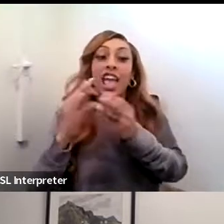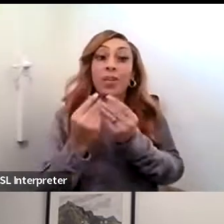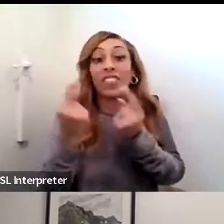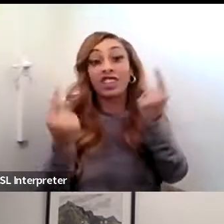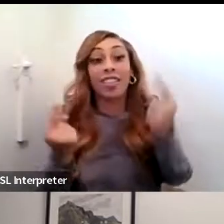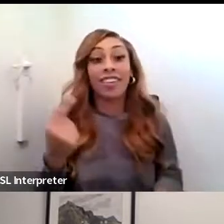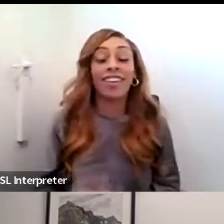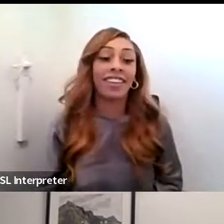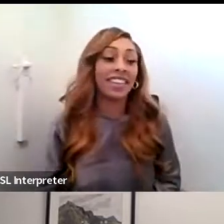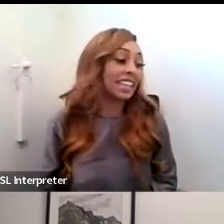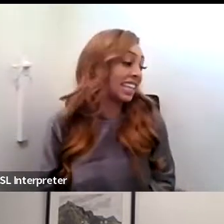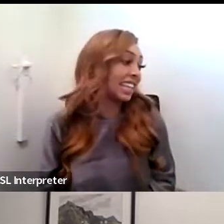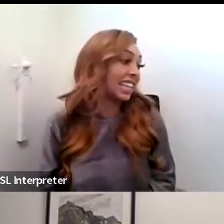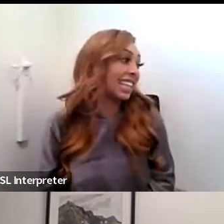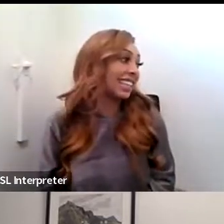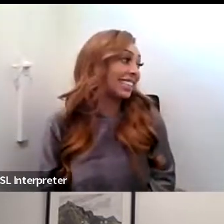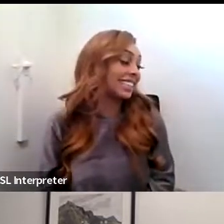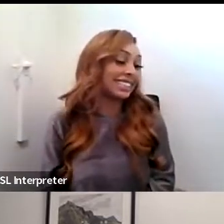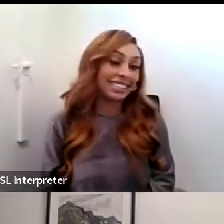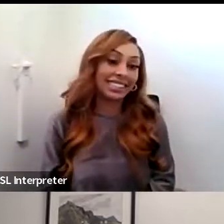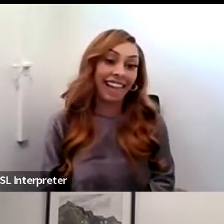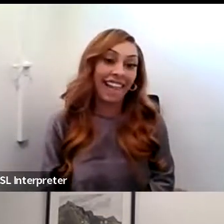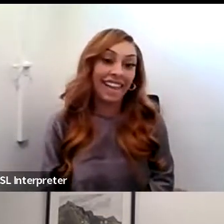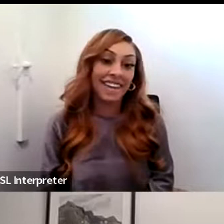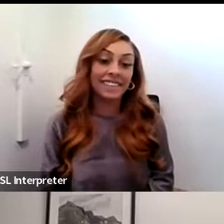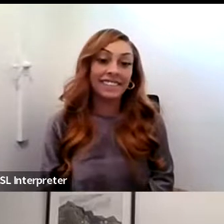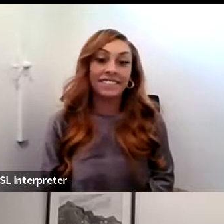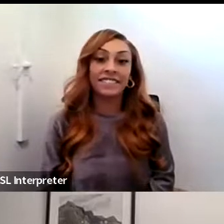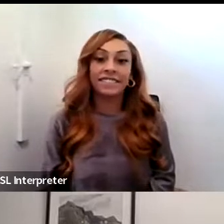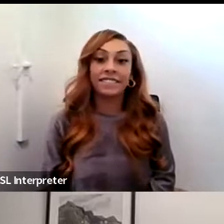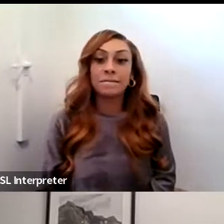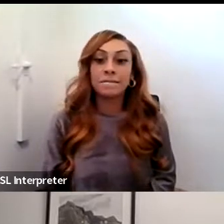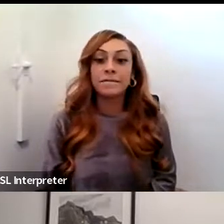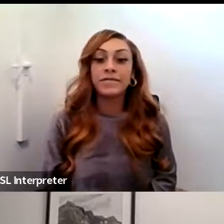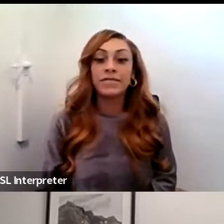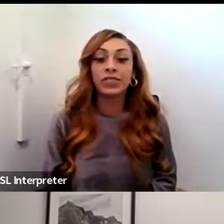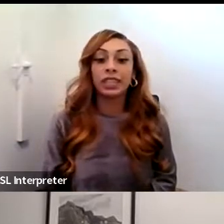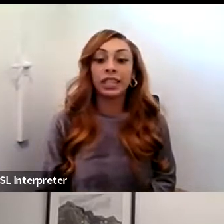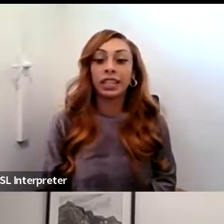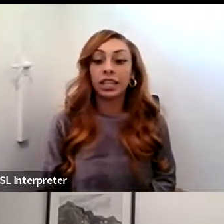Yeah, fantastic, thanks Ash. Does anyone else have any thoughts?